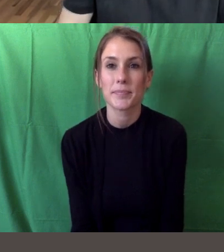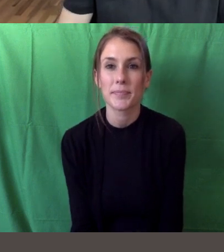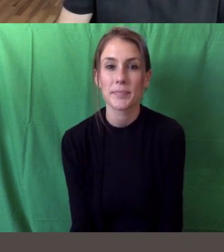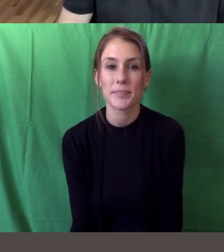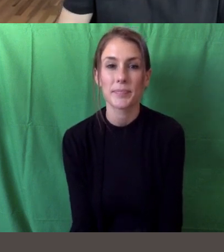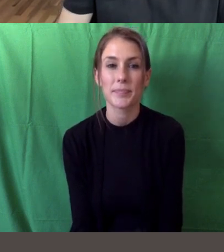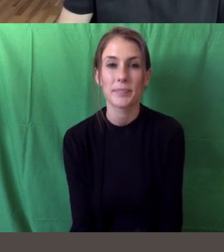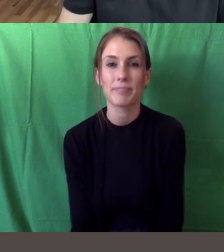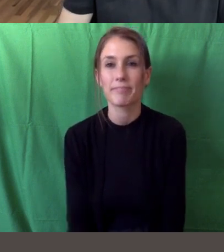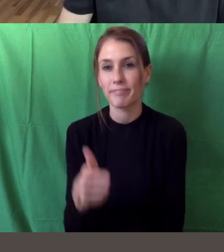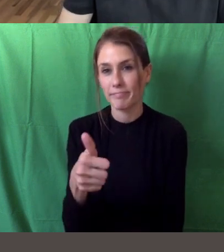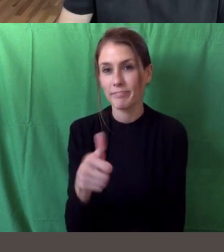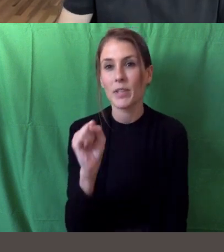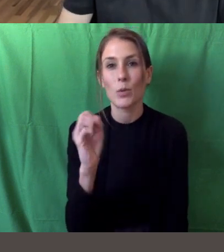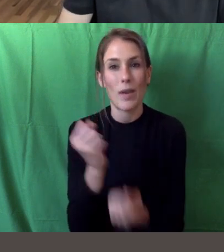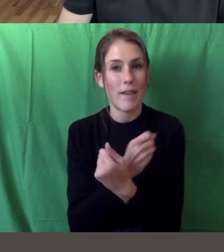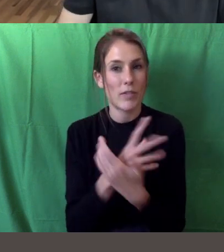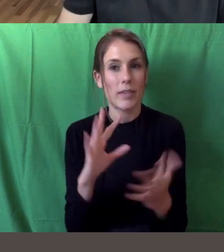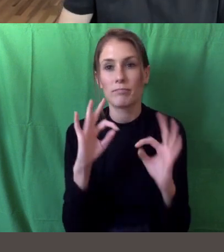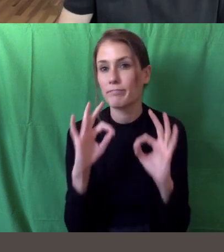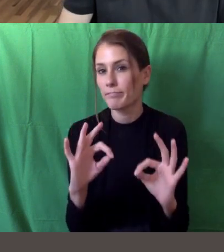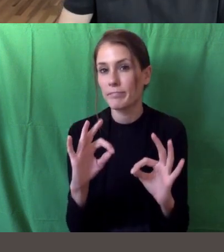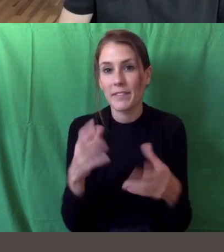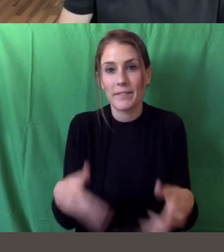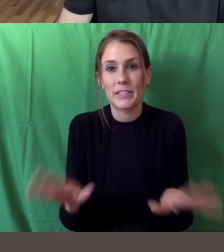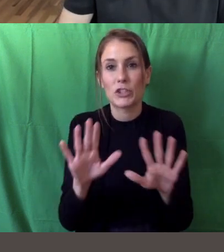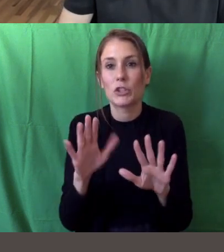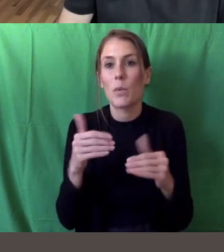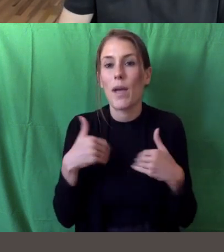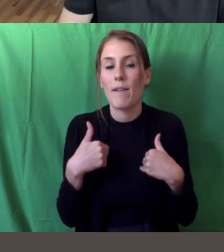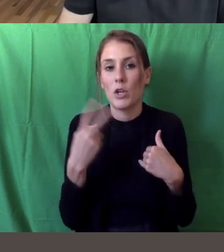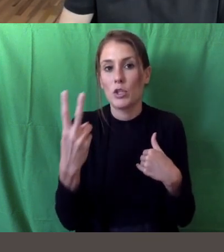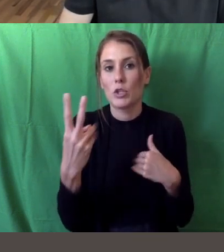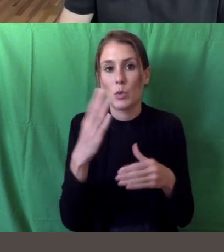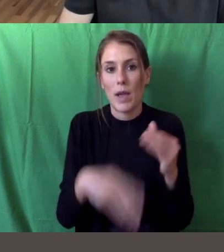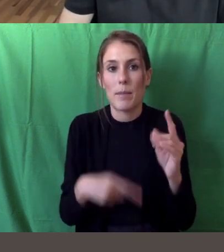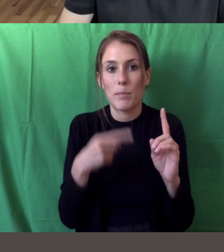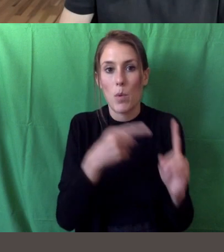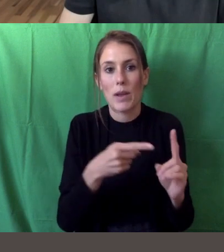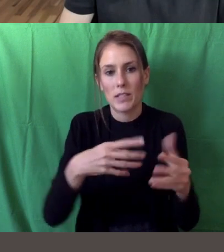Cool. So everything finished up. We have our two endpoints just scrolling through the output.